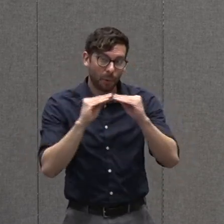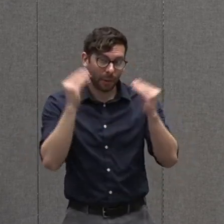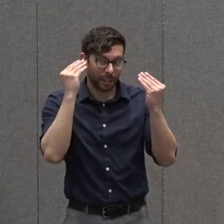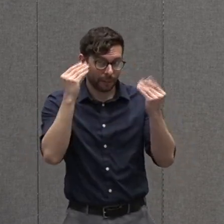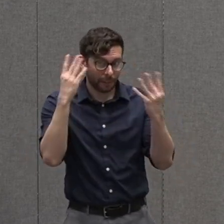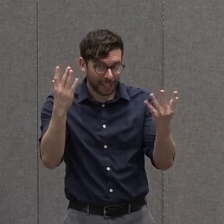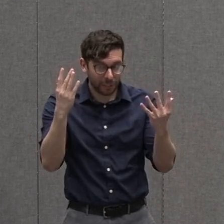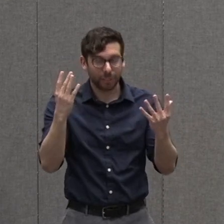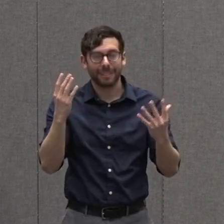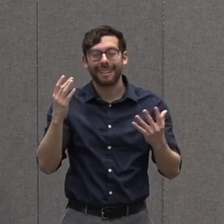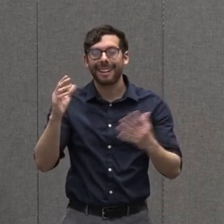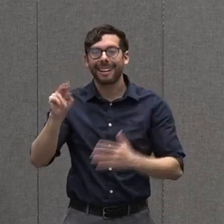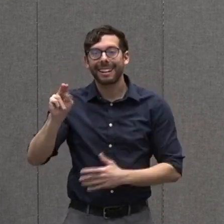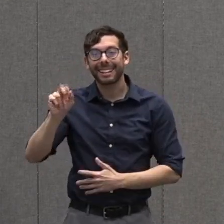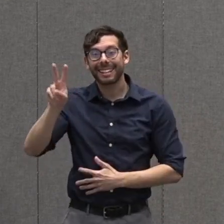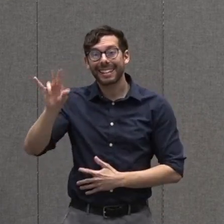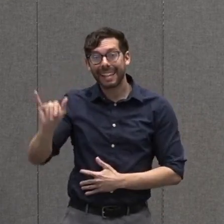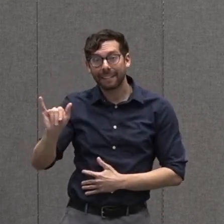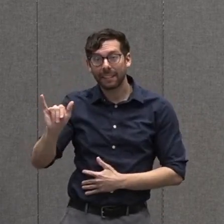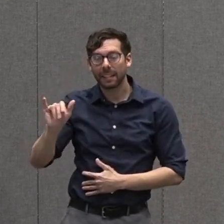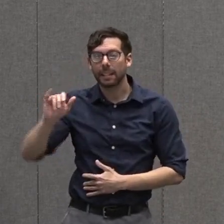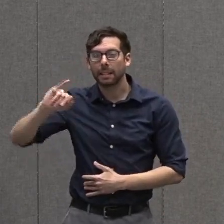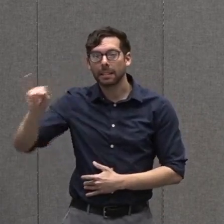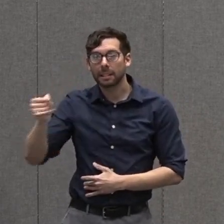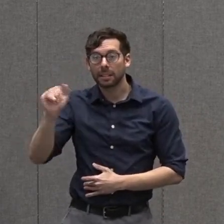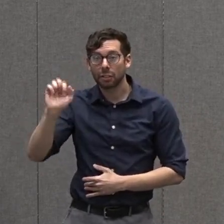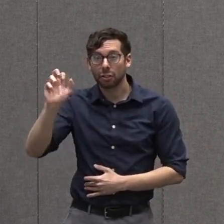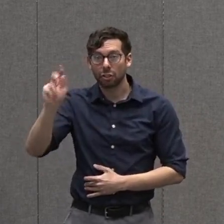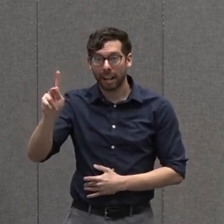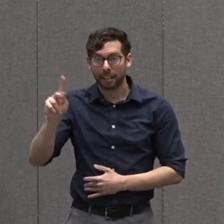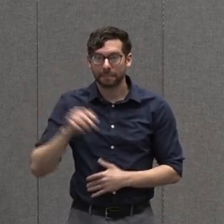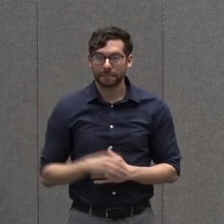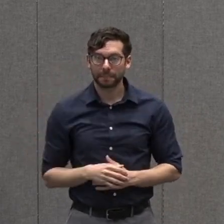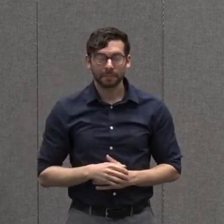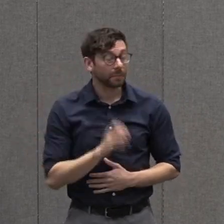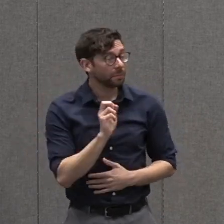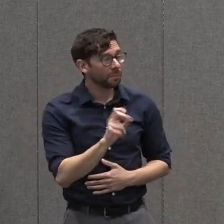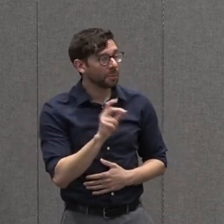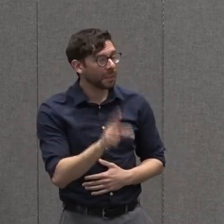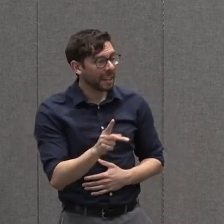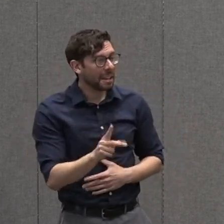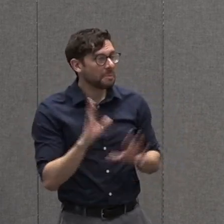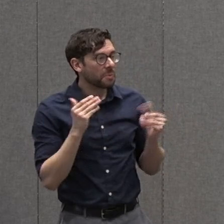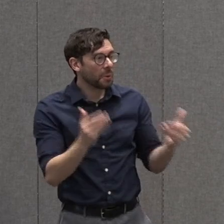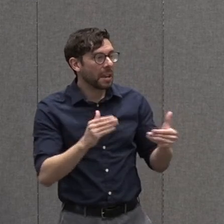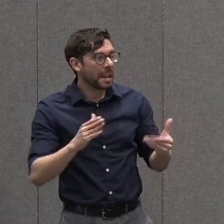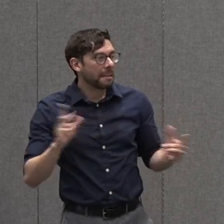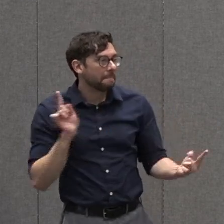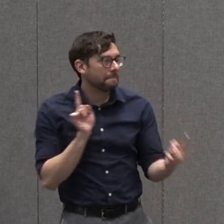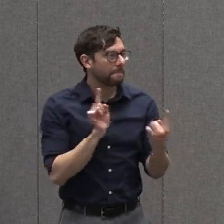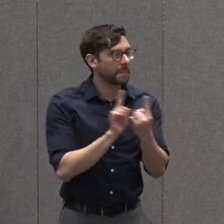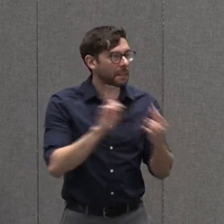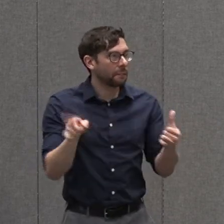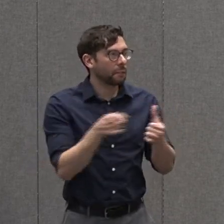Does this one have a pet name, as well as a species name that you told us? Well, you know, we don't have pet names